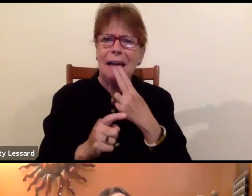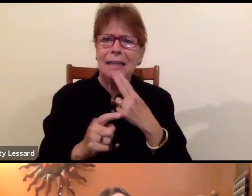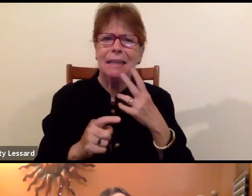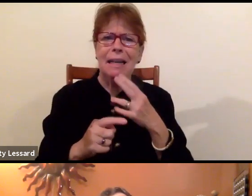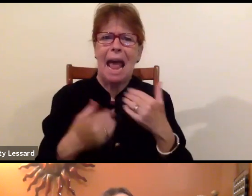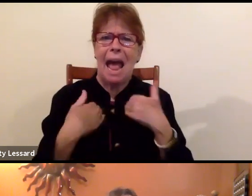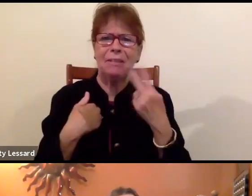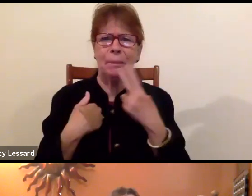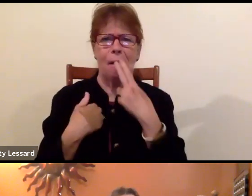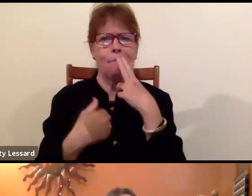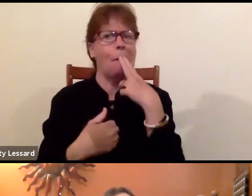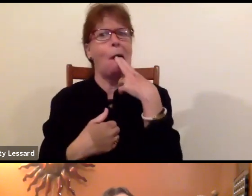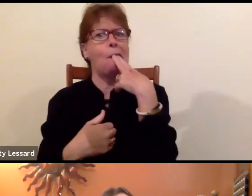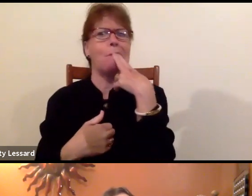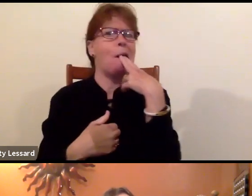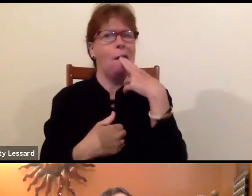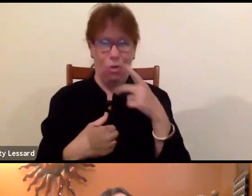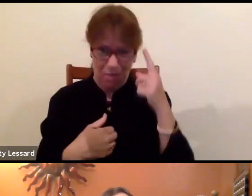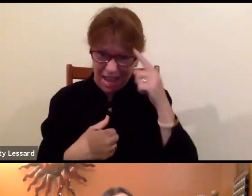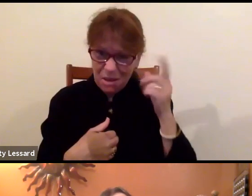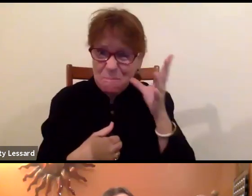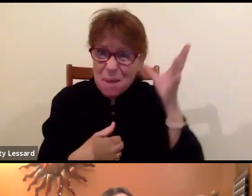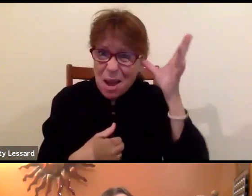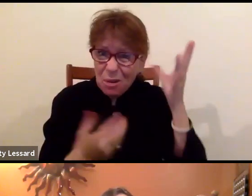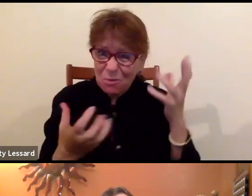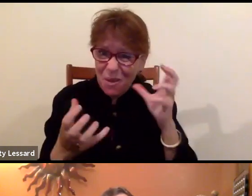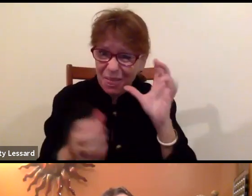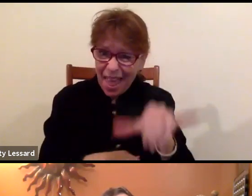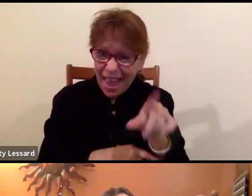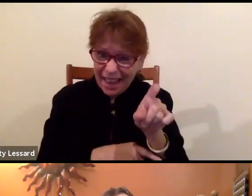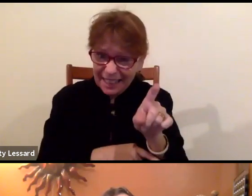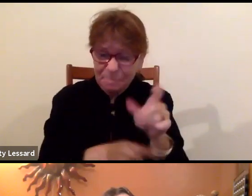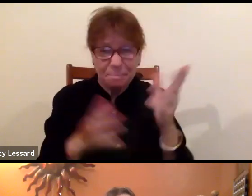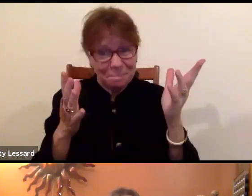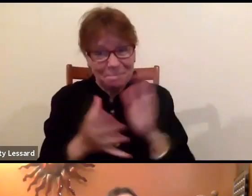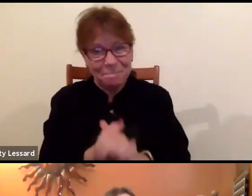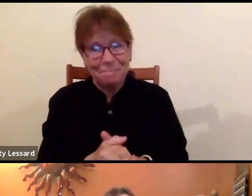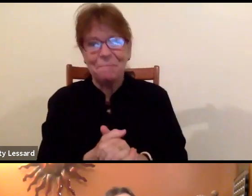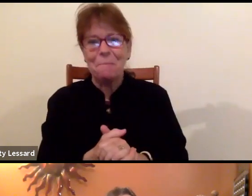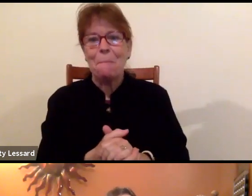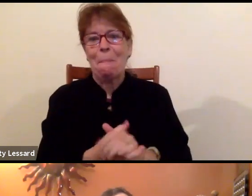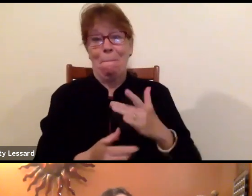think about your aging parents or grandparents, are they going